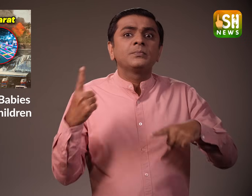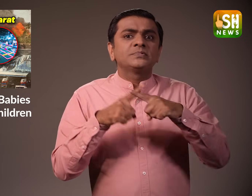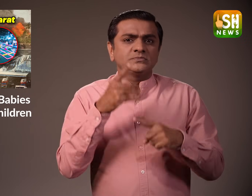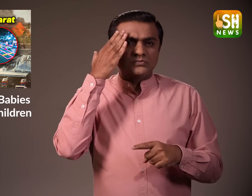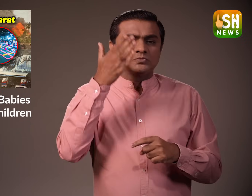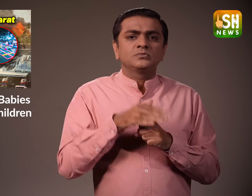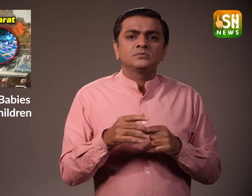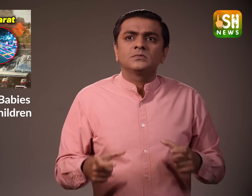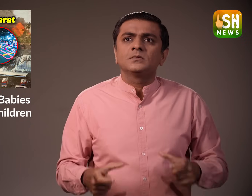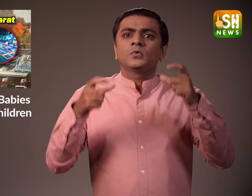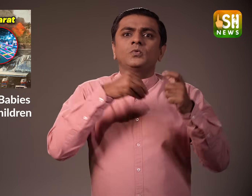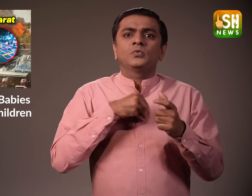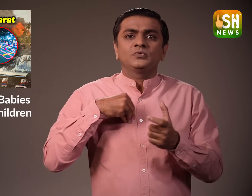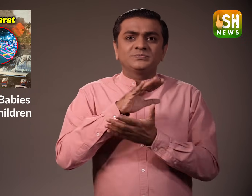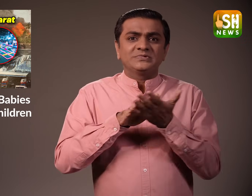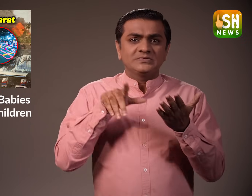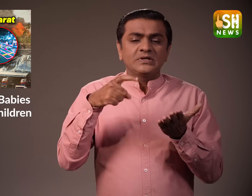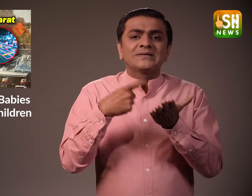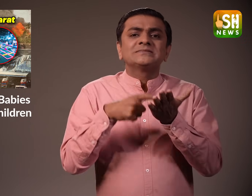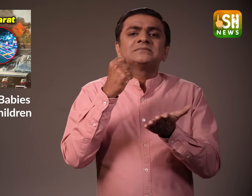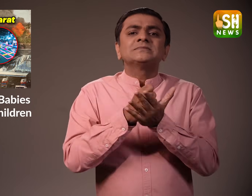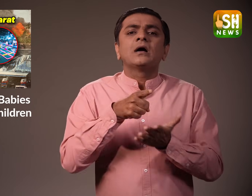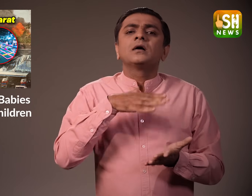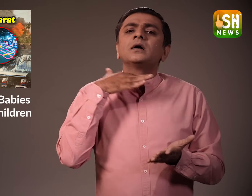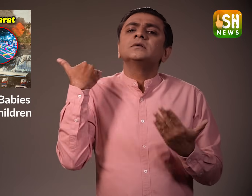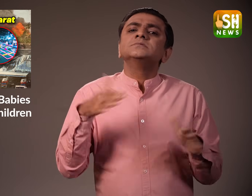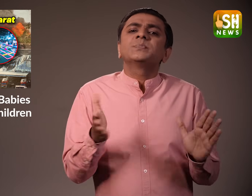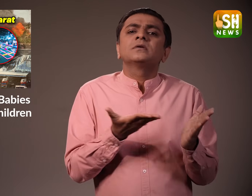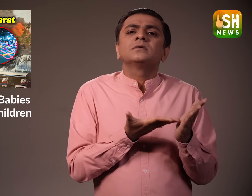And the hospital’s license had expired.